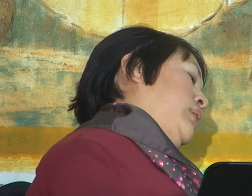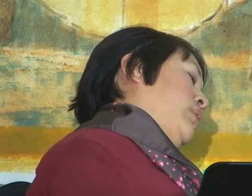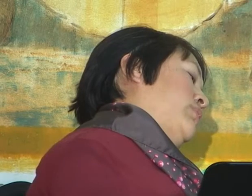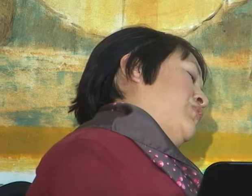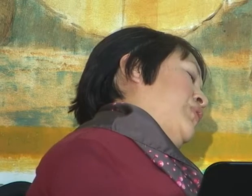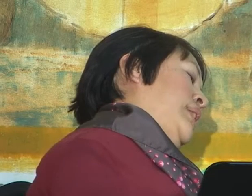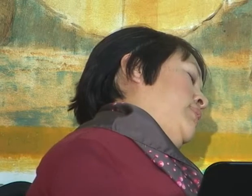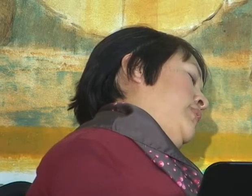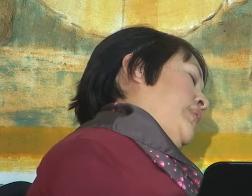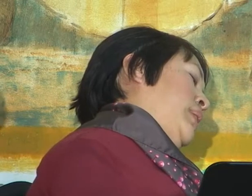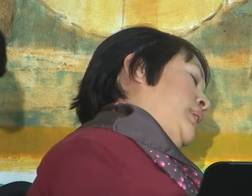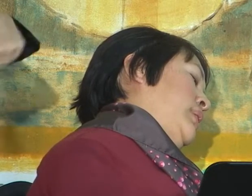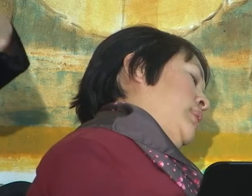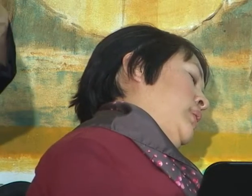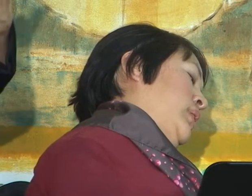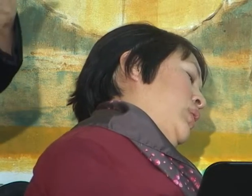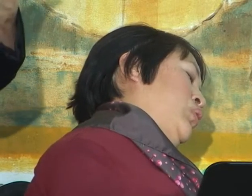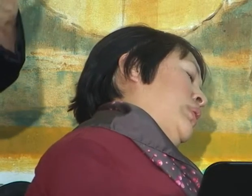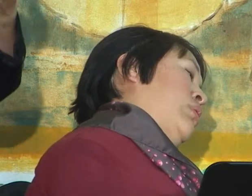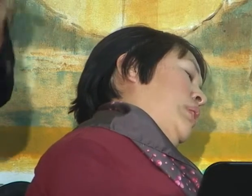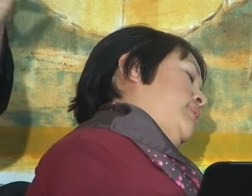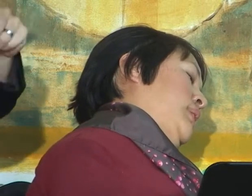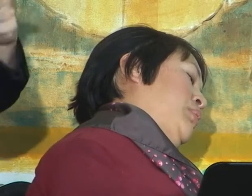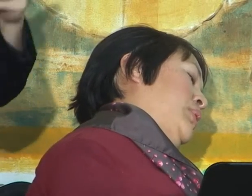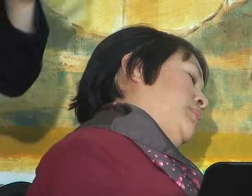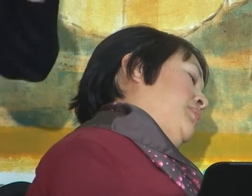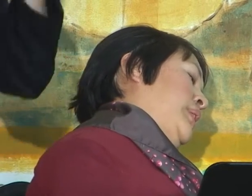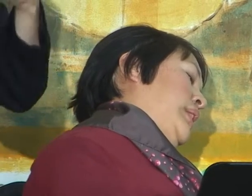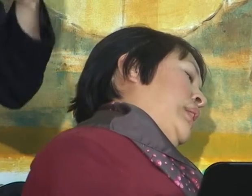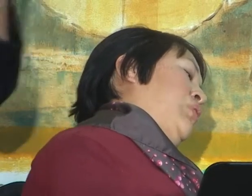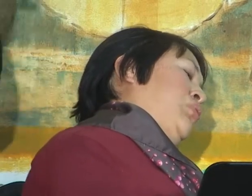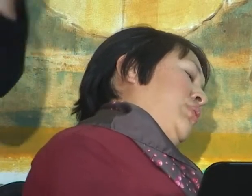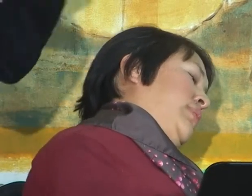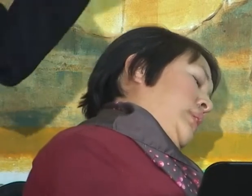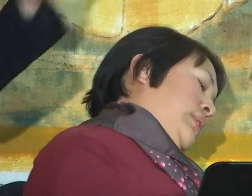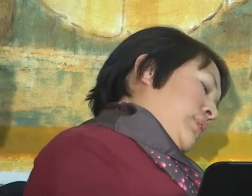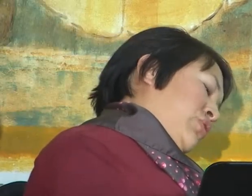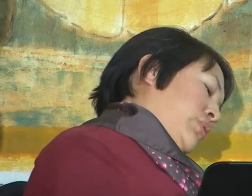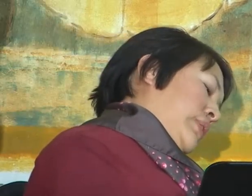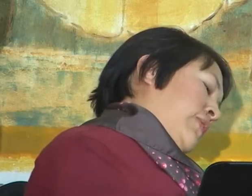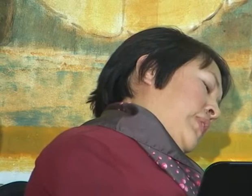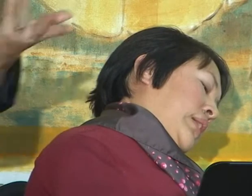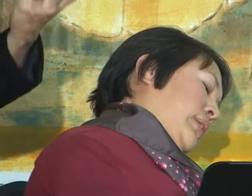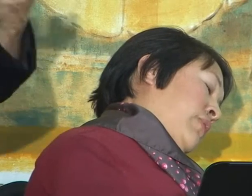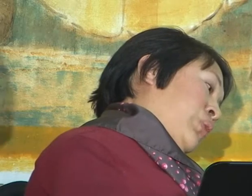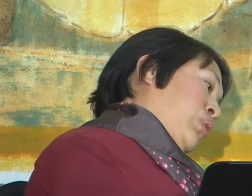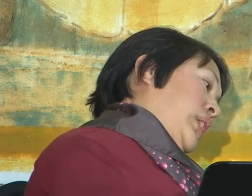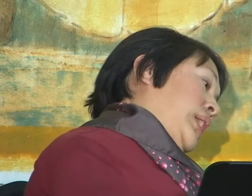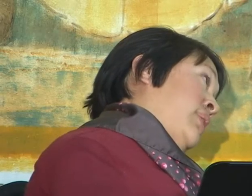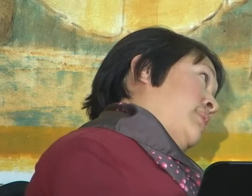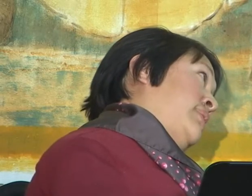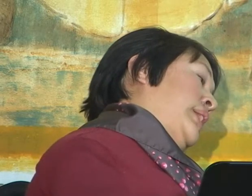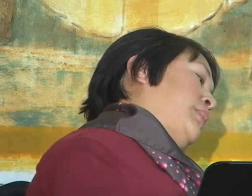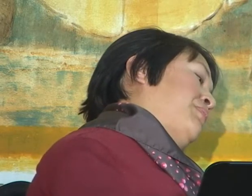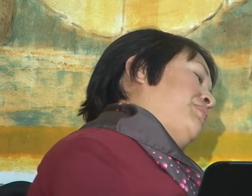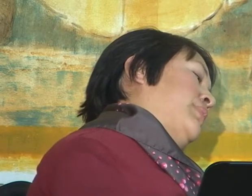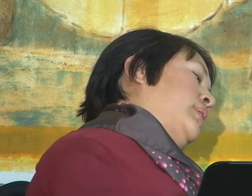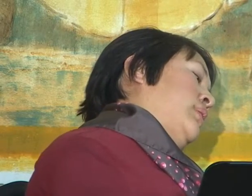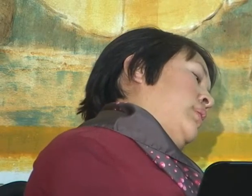also have friends and family who are non-disabled. In other words, these issues affect everyone in this city.